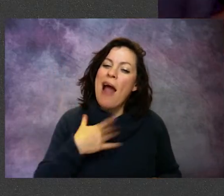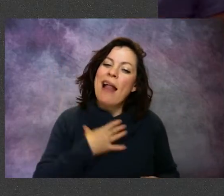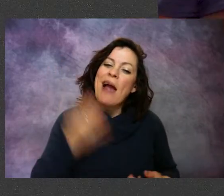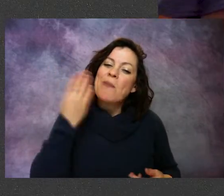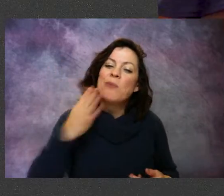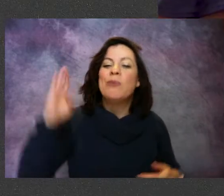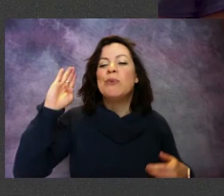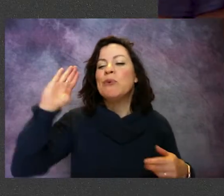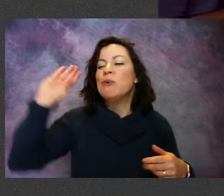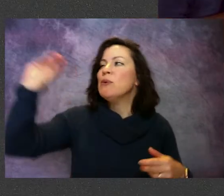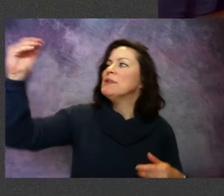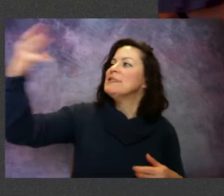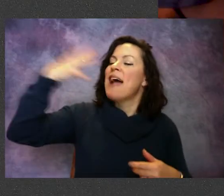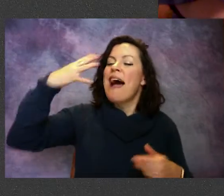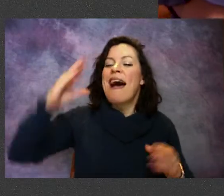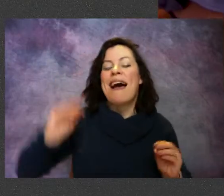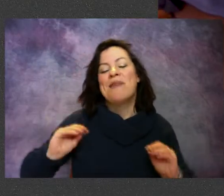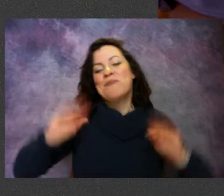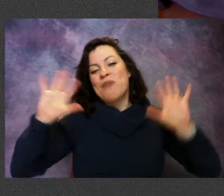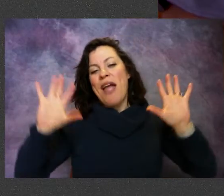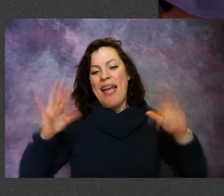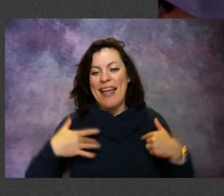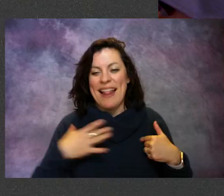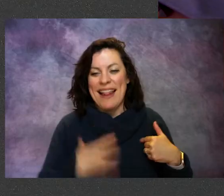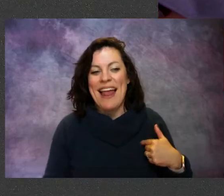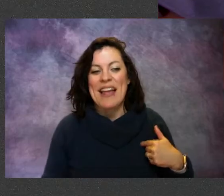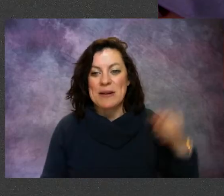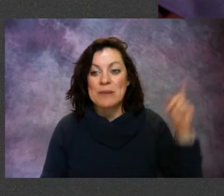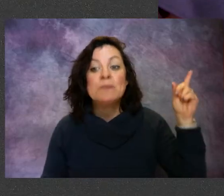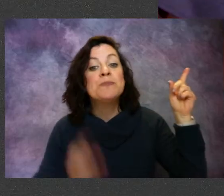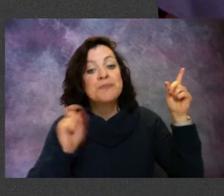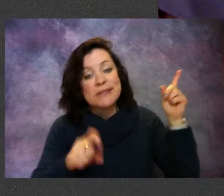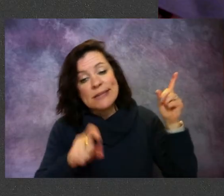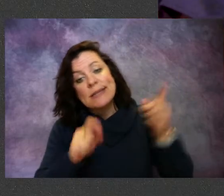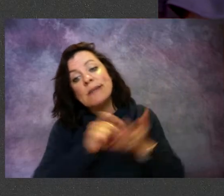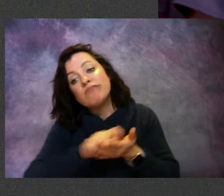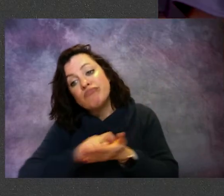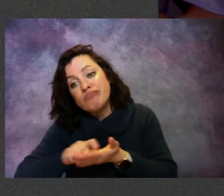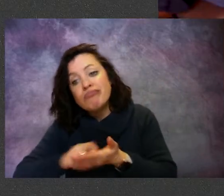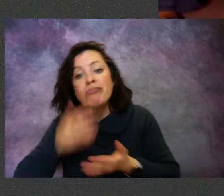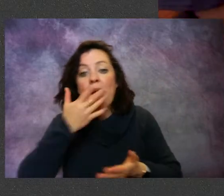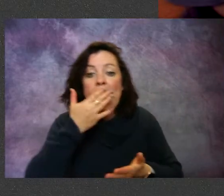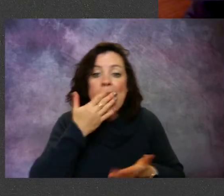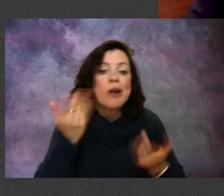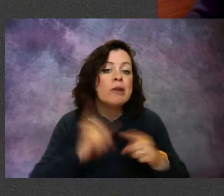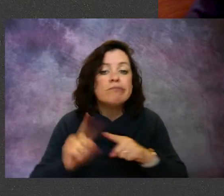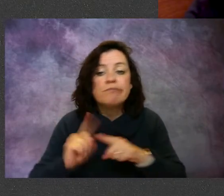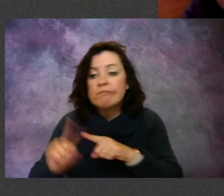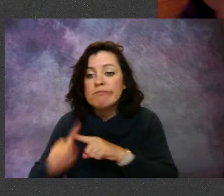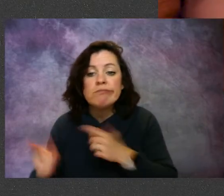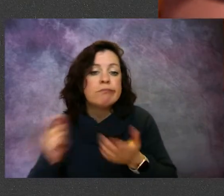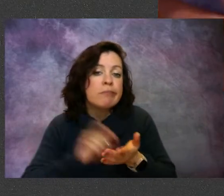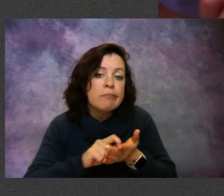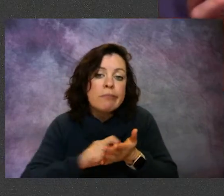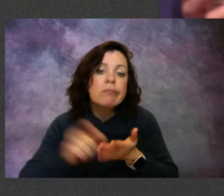You're gonna need some markers or crayons or colored pencils, whatever you have, and the last thing you're gonna need is some glue